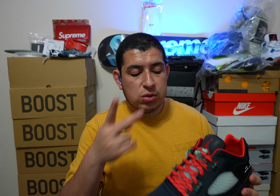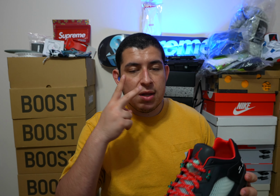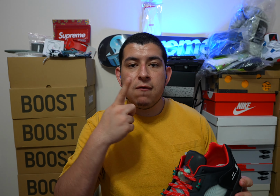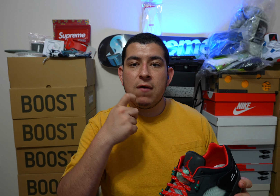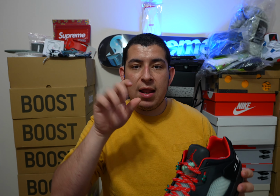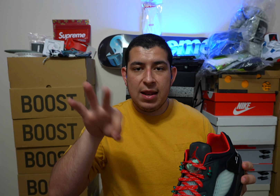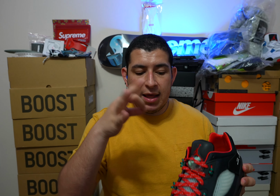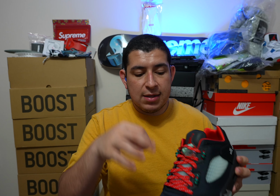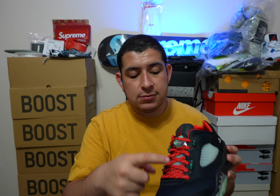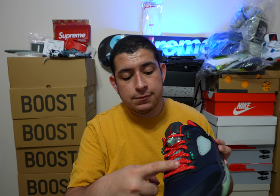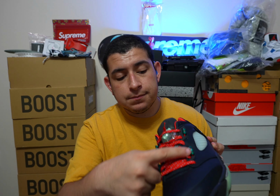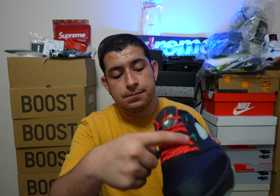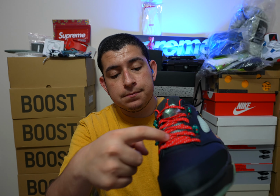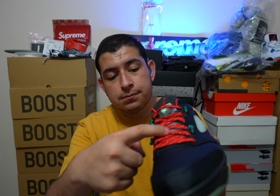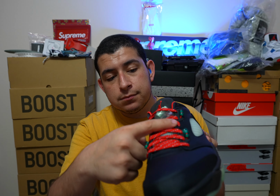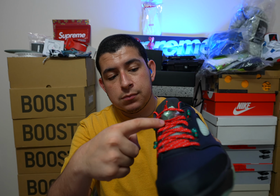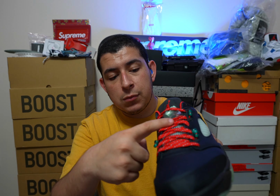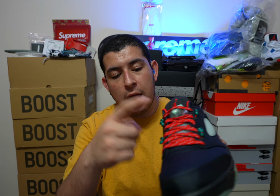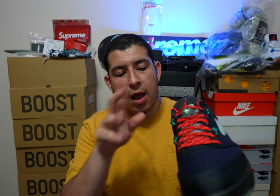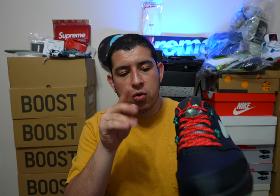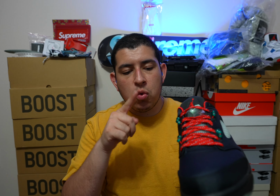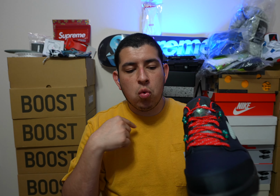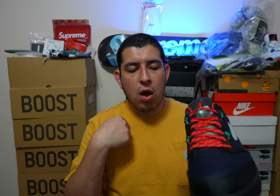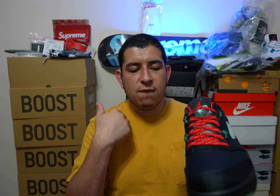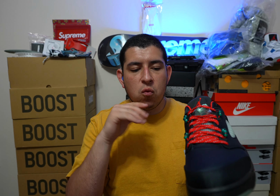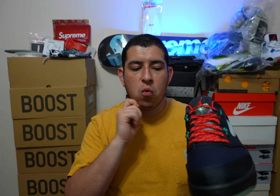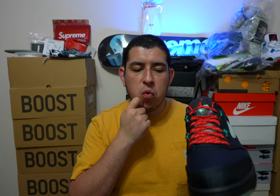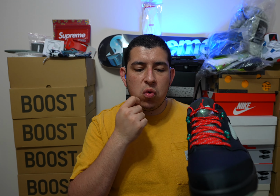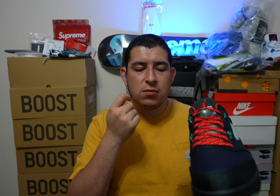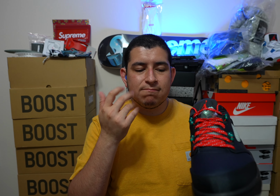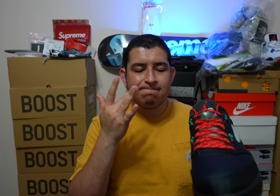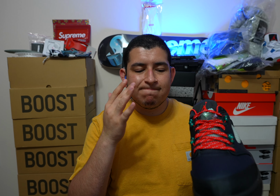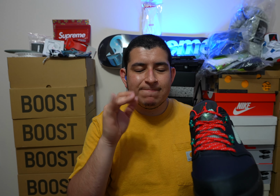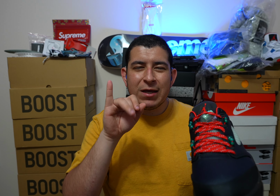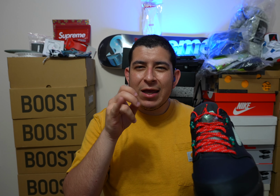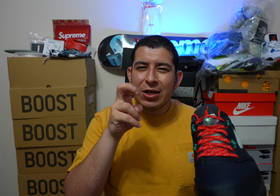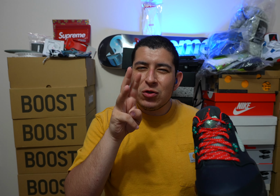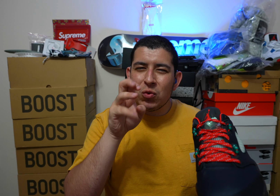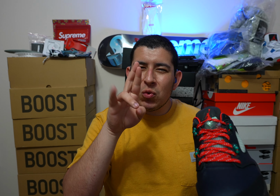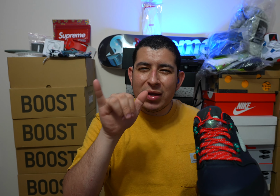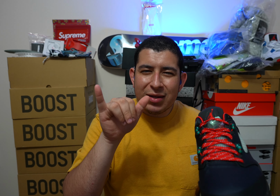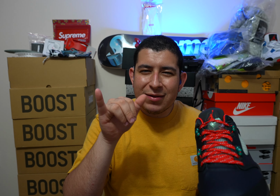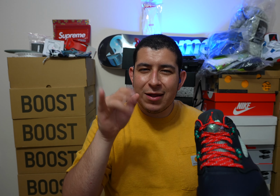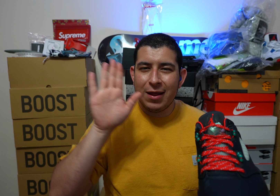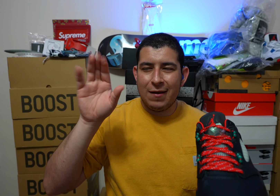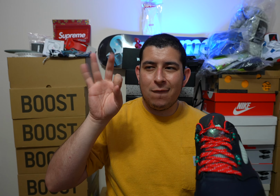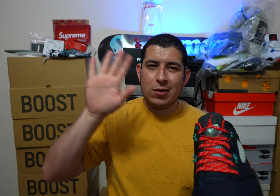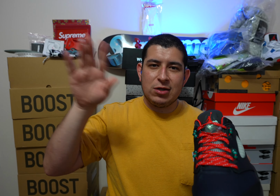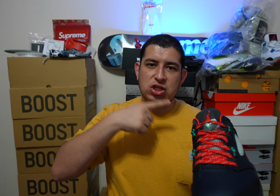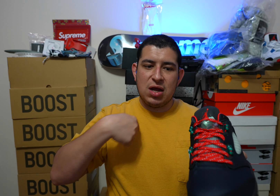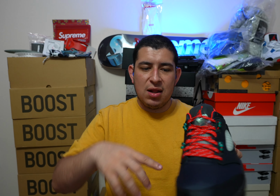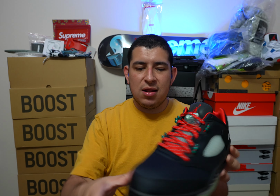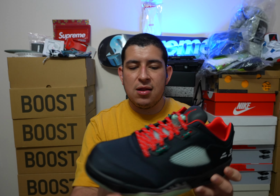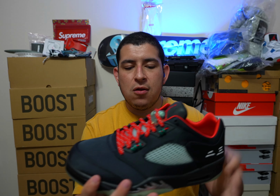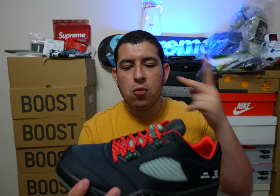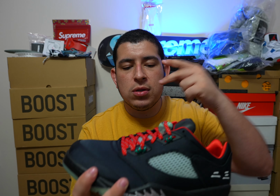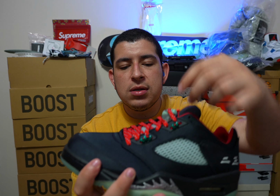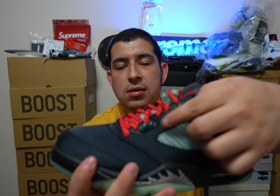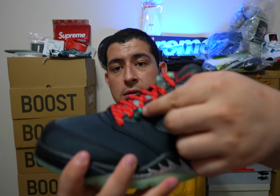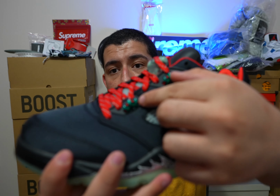Here is red lace. Also, it comes with cool the Chinese tradition